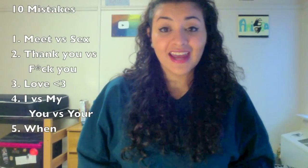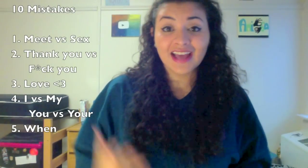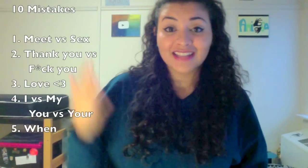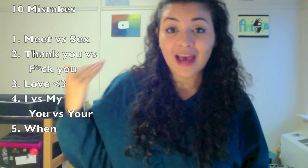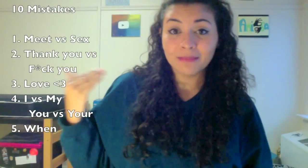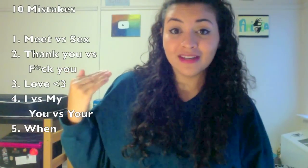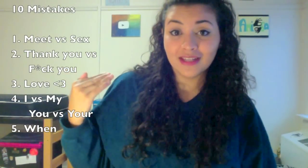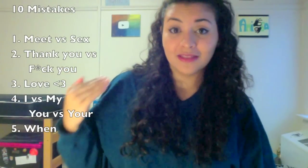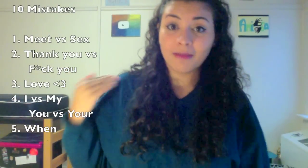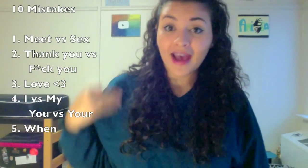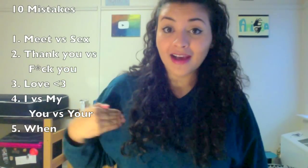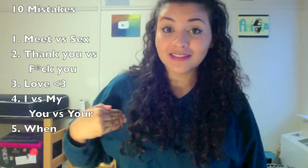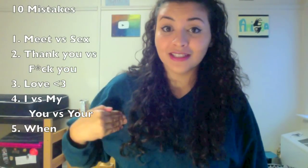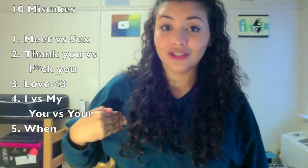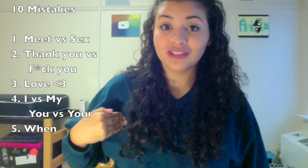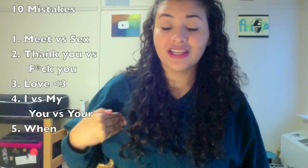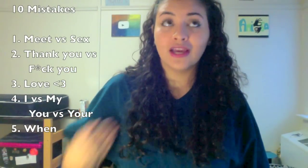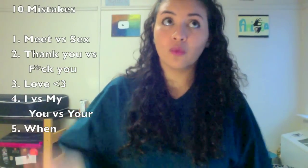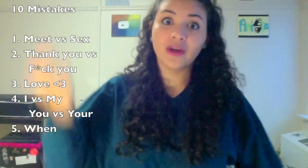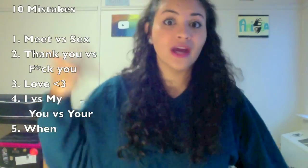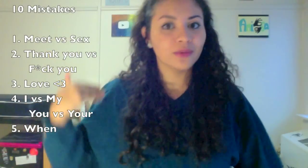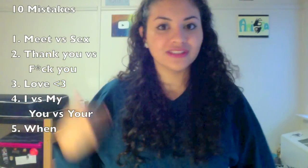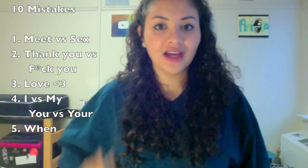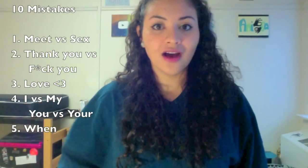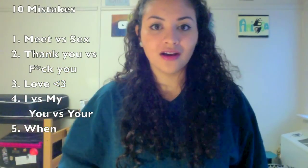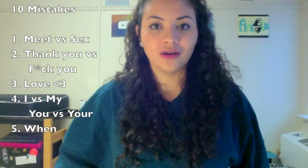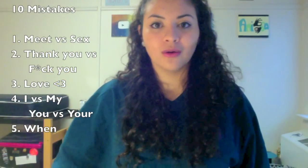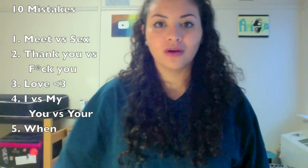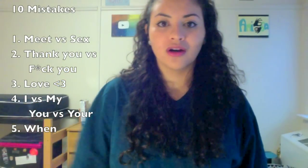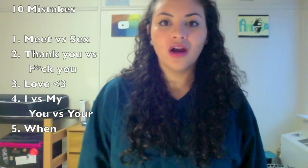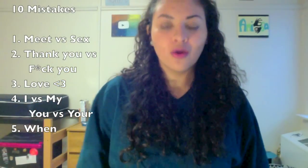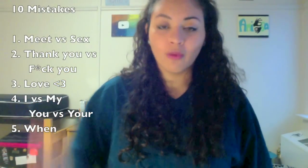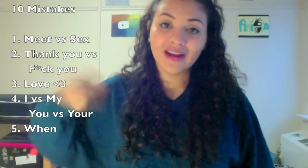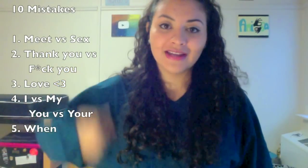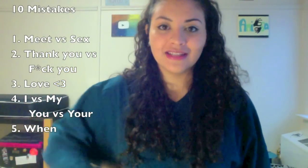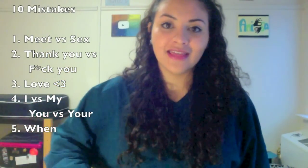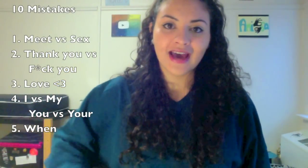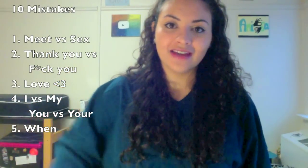that has happened in the past like when you are saying "when I was young"or "when I did